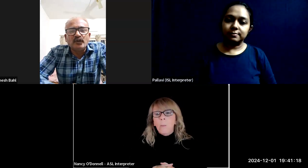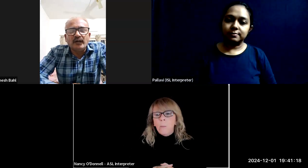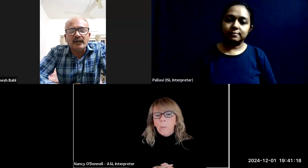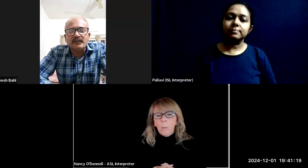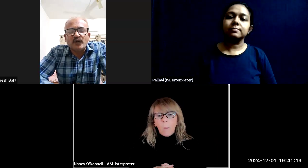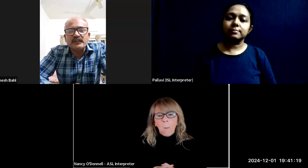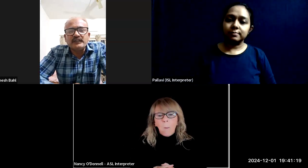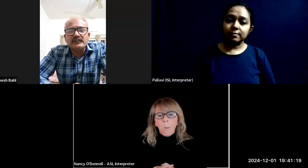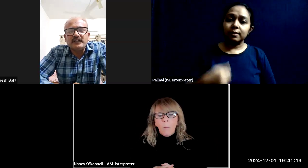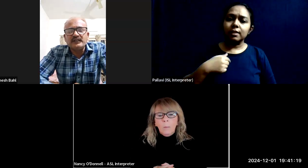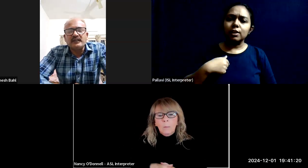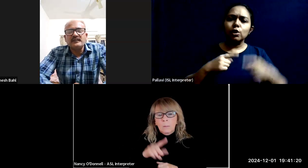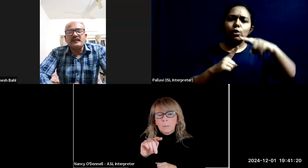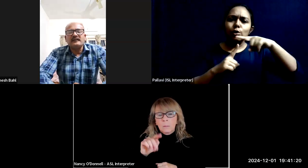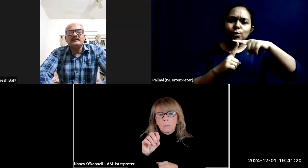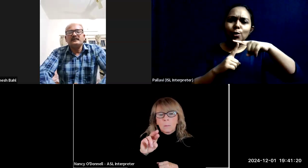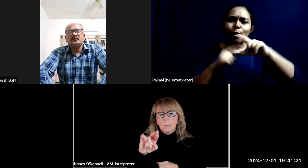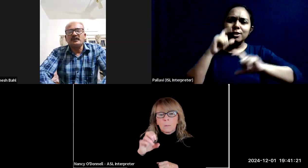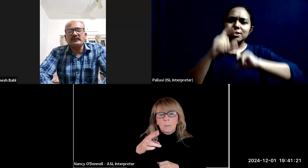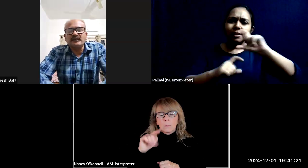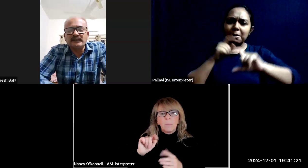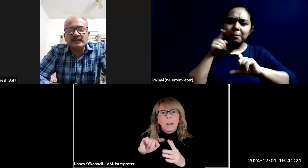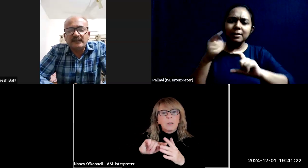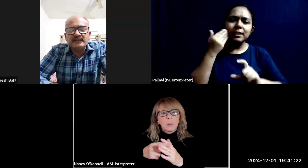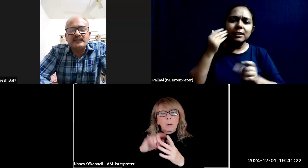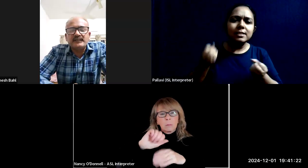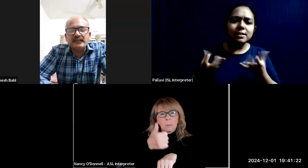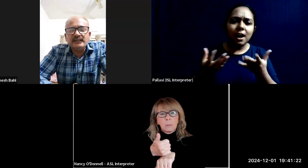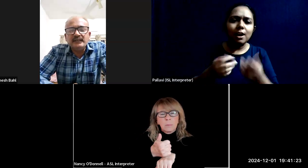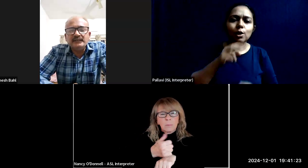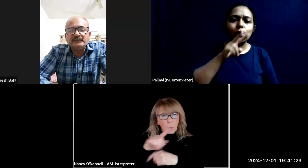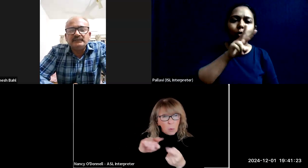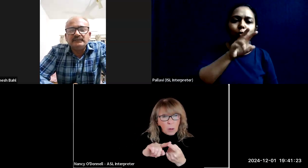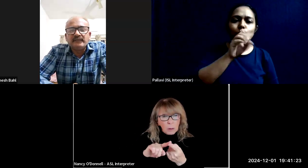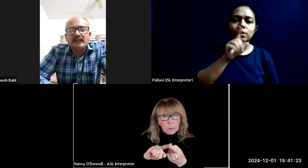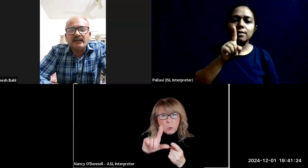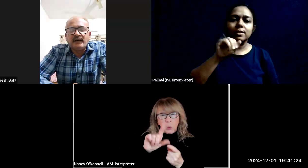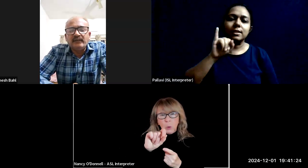So Torchit journey started in 2016,